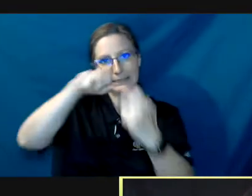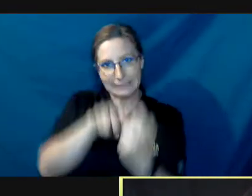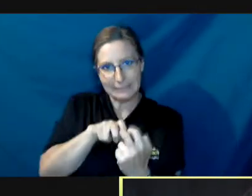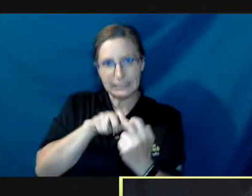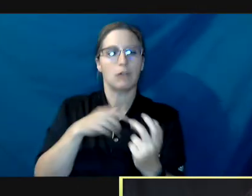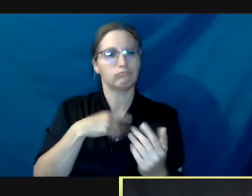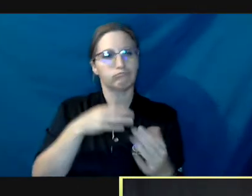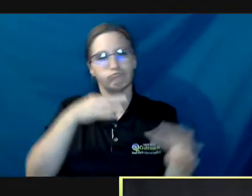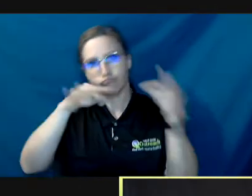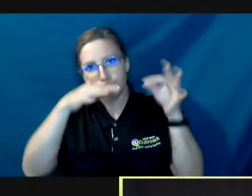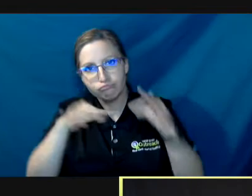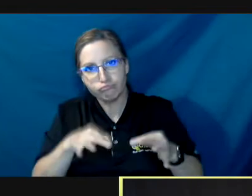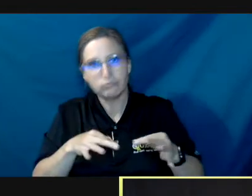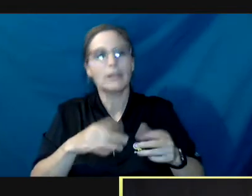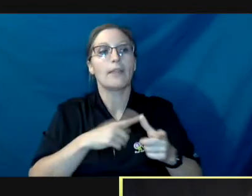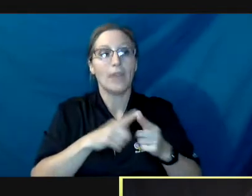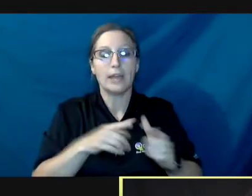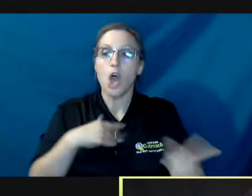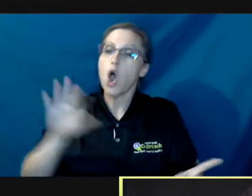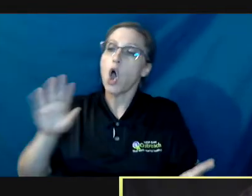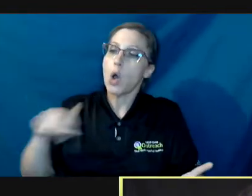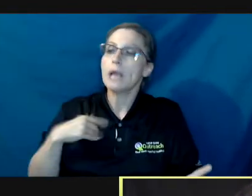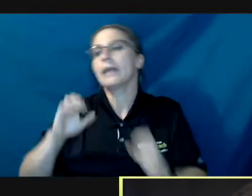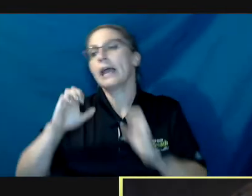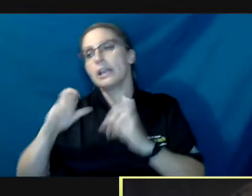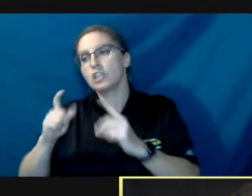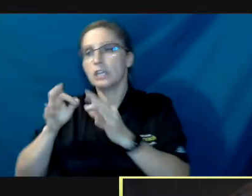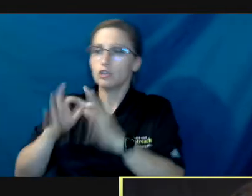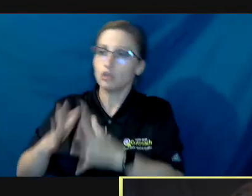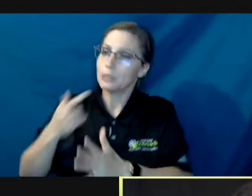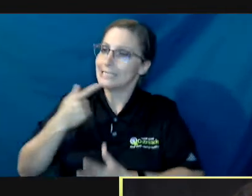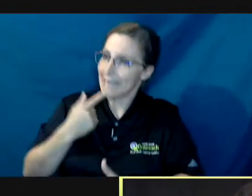Then someone can share that on your behalf while you're providing the services.